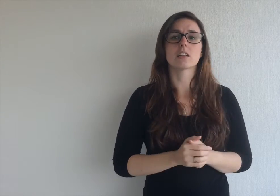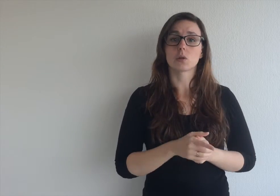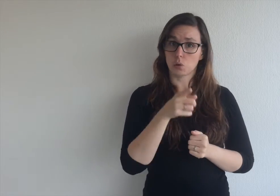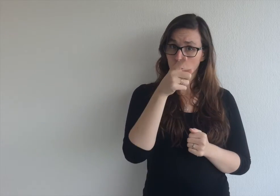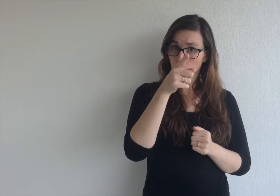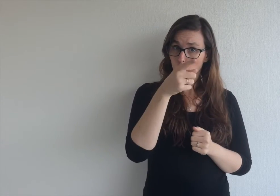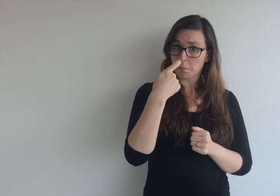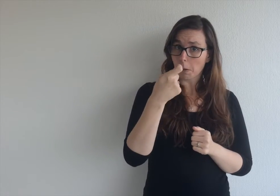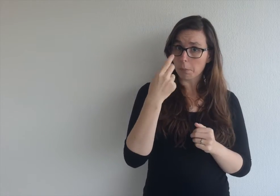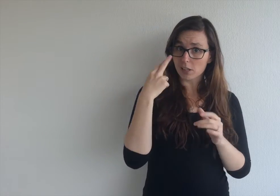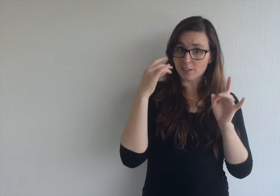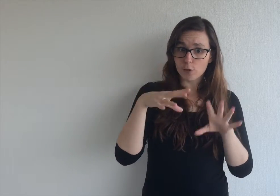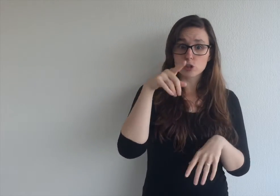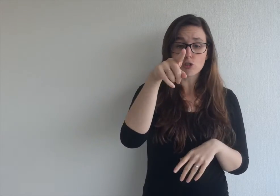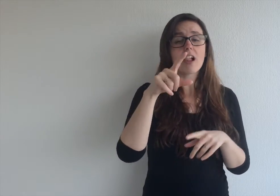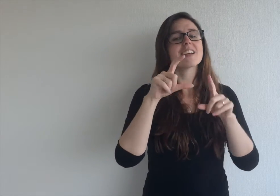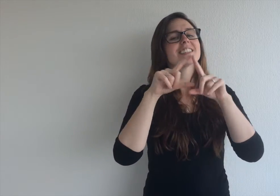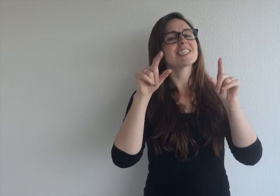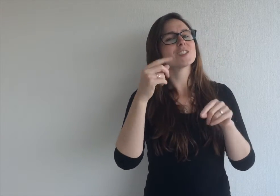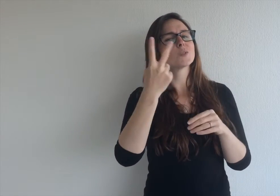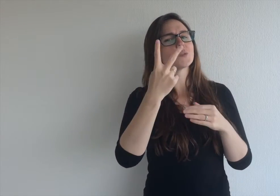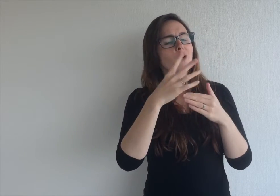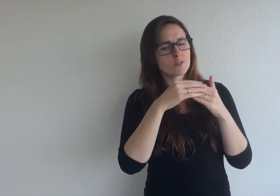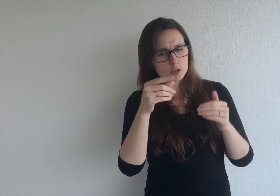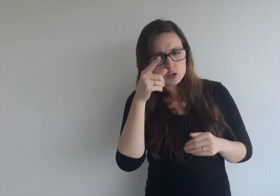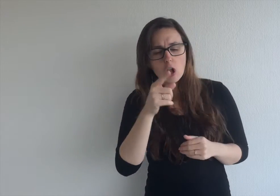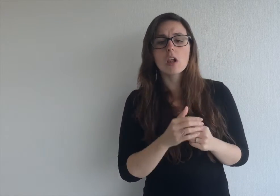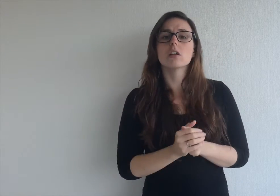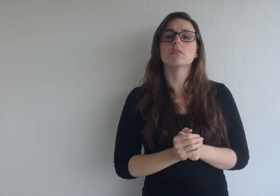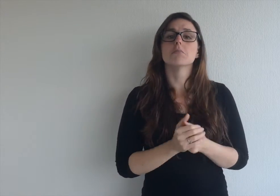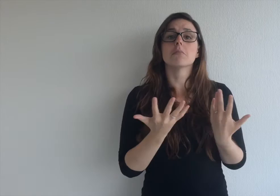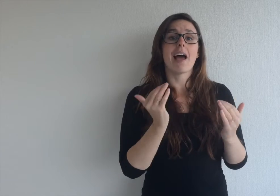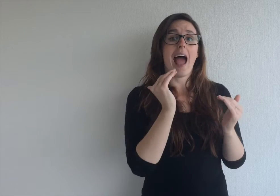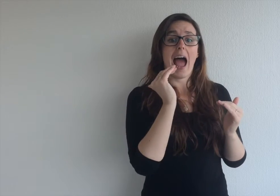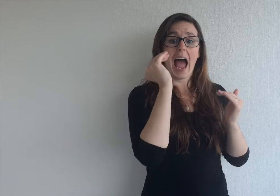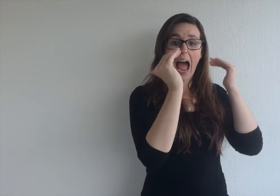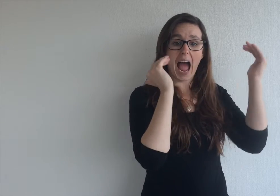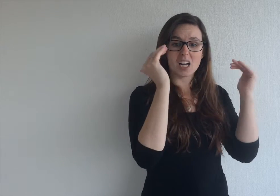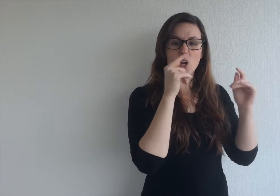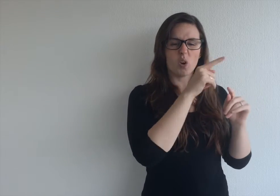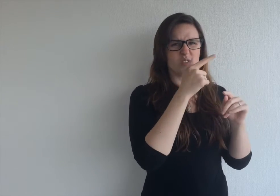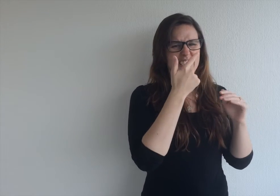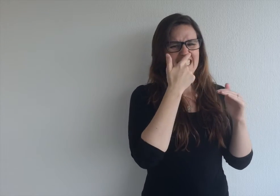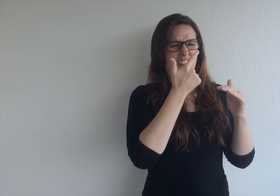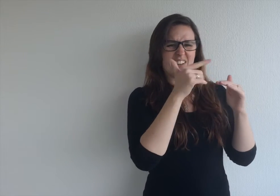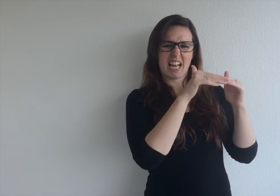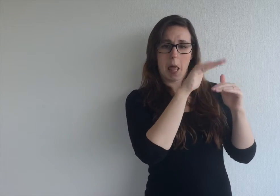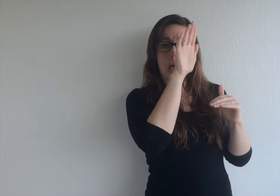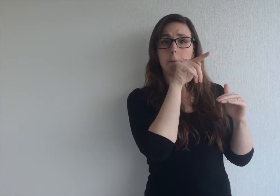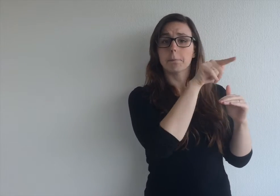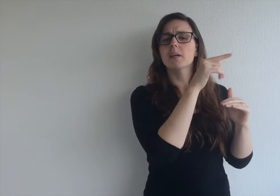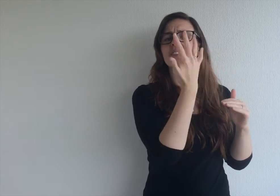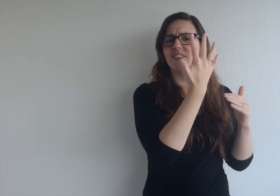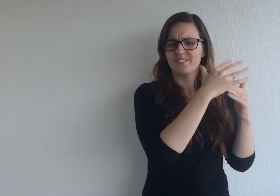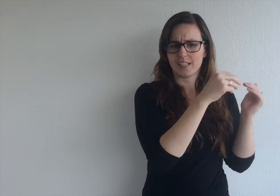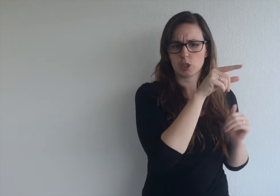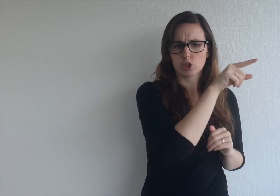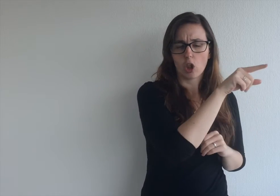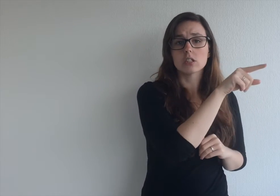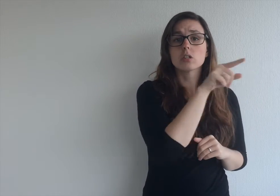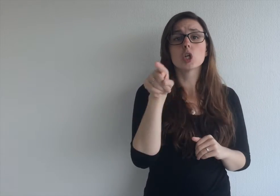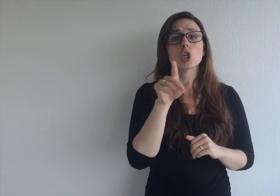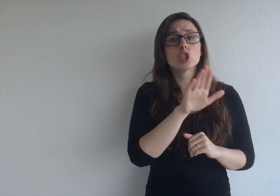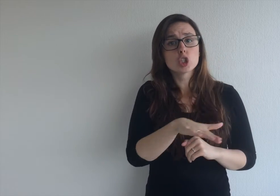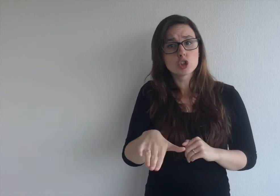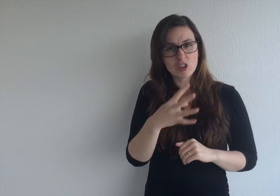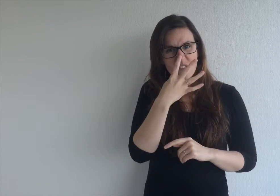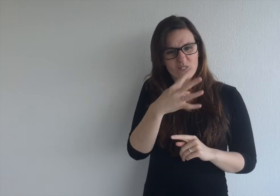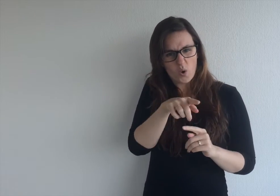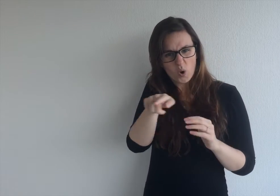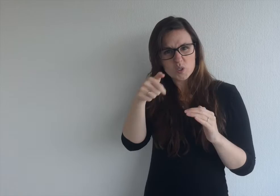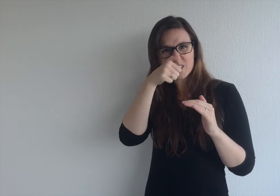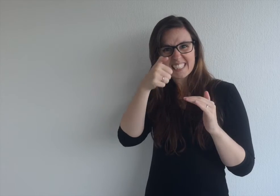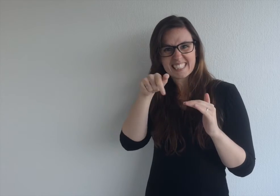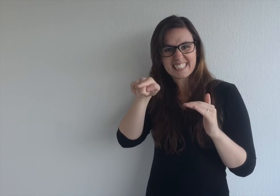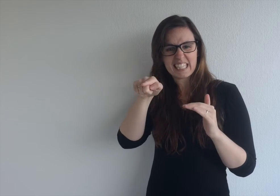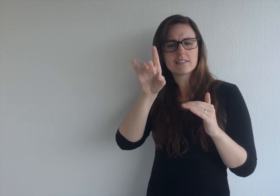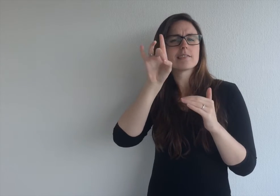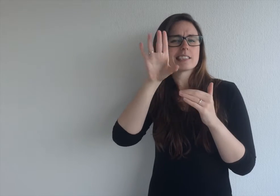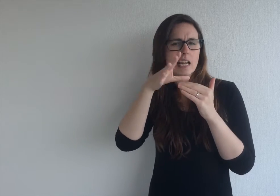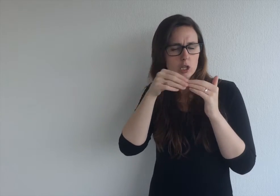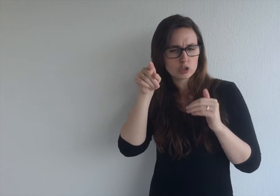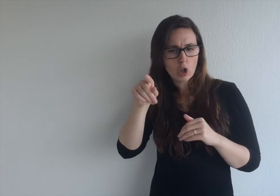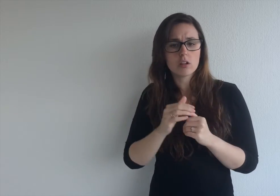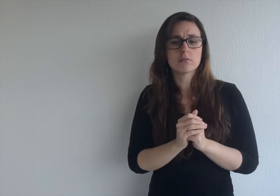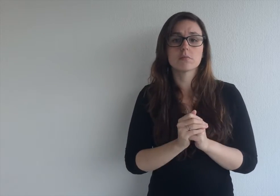Are you a member of Deaf Australia? Your tickets are $12. Adults (17 & up) $15, Children (4-6) $10.